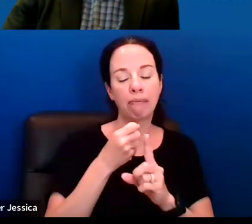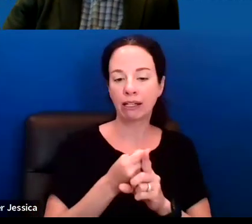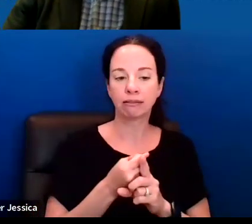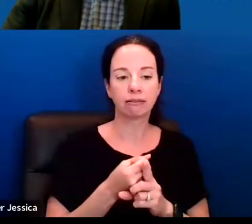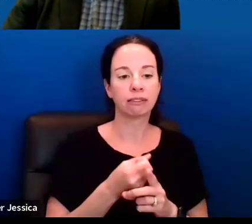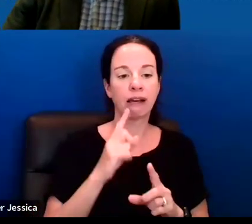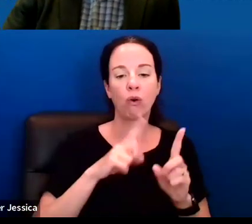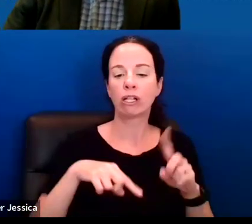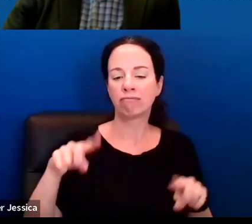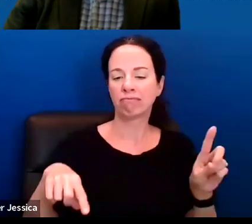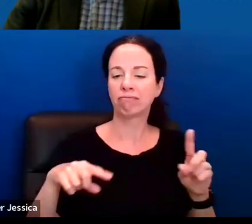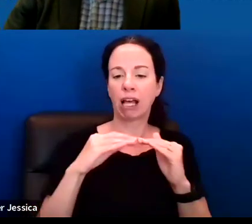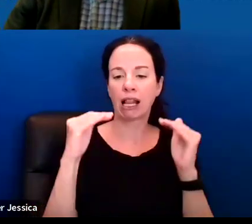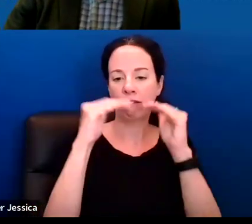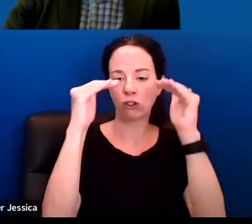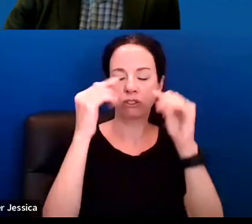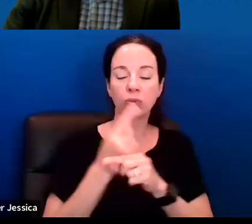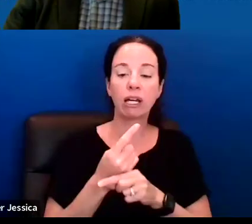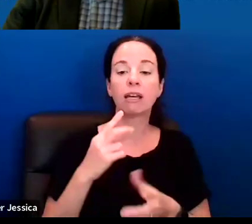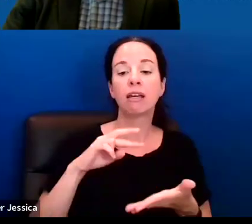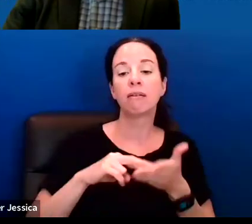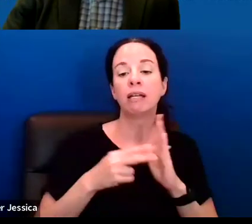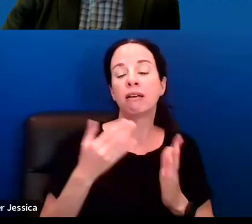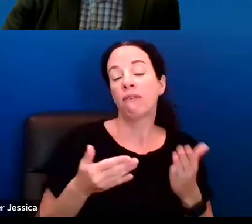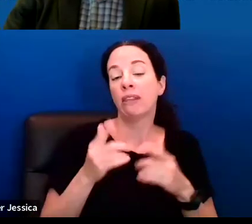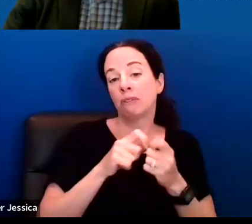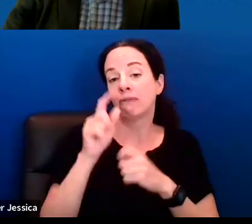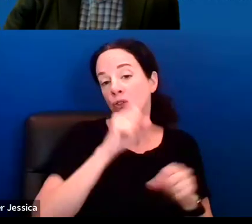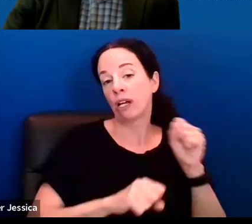different levels, right? Whether that's a specific strategy, like digital navigators,